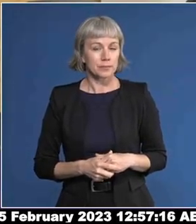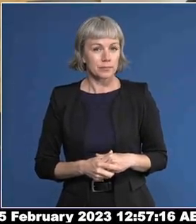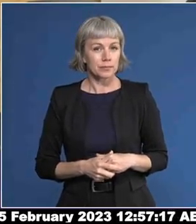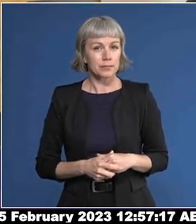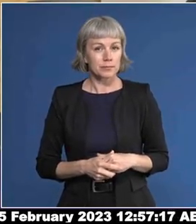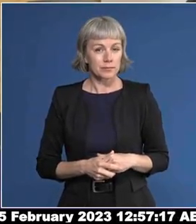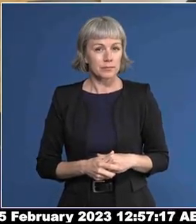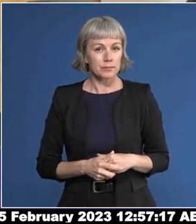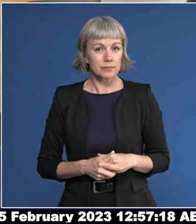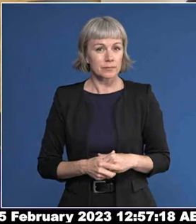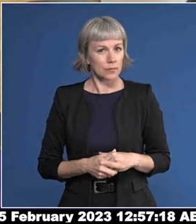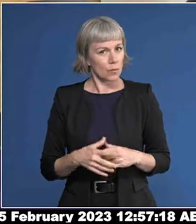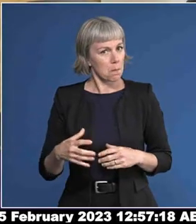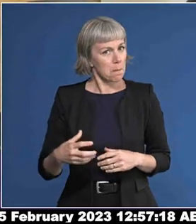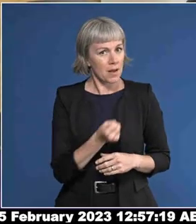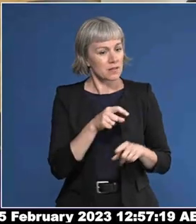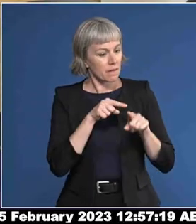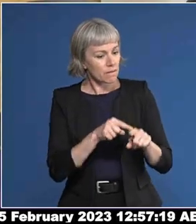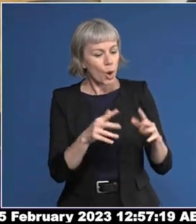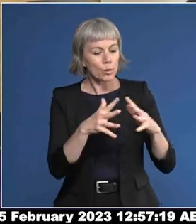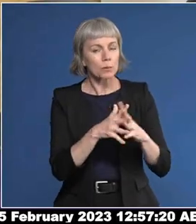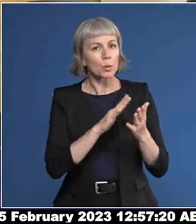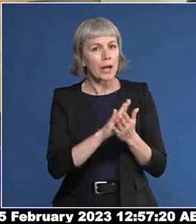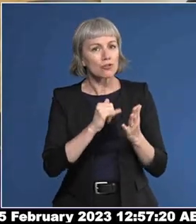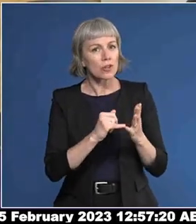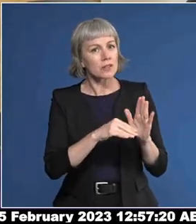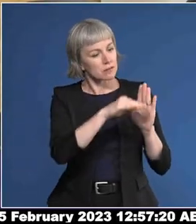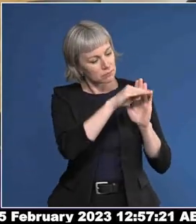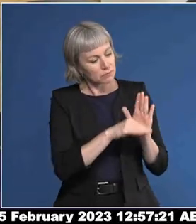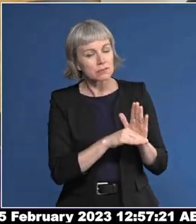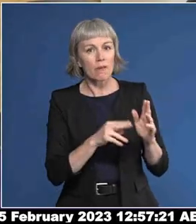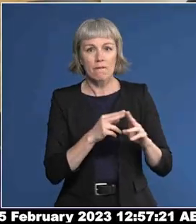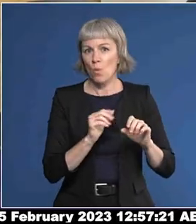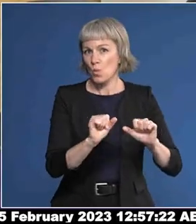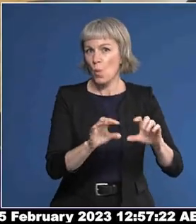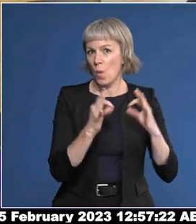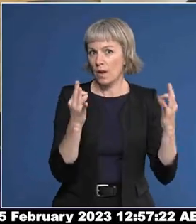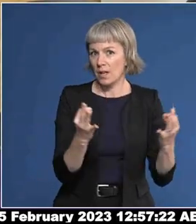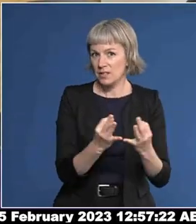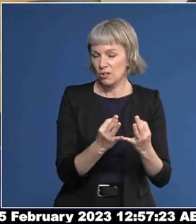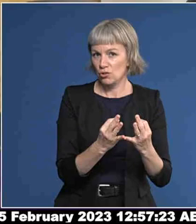health safety obligations for the places in which you deliver services, particularly if